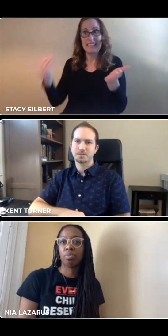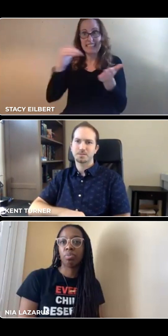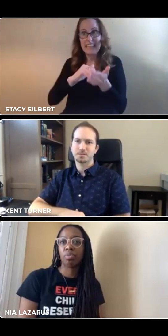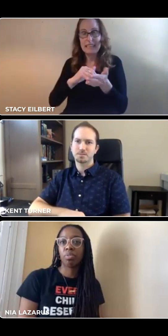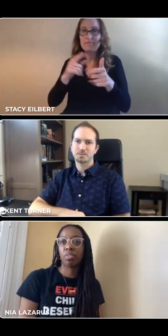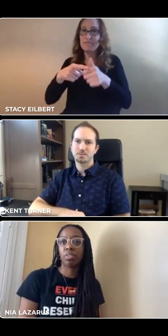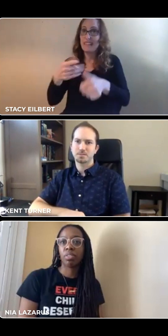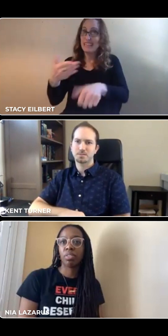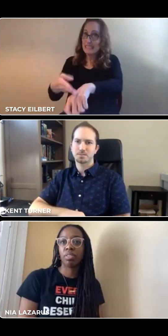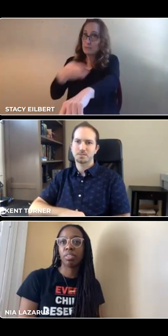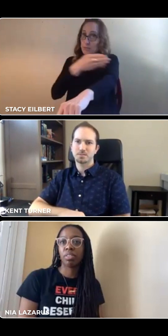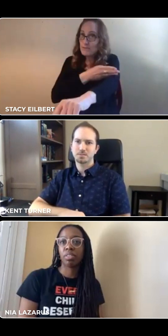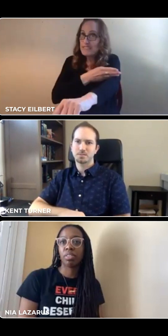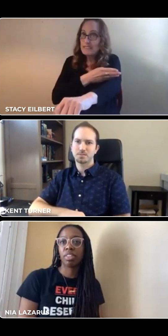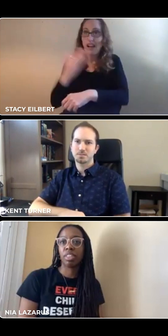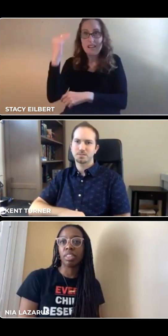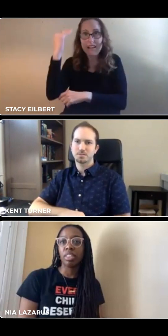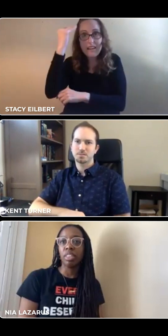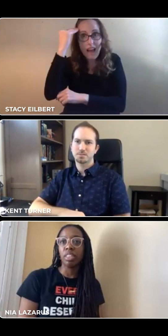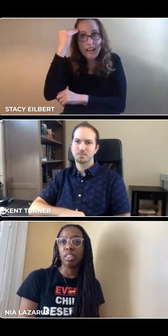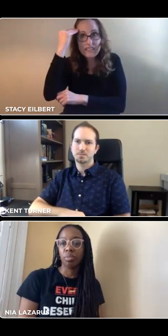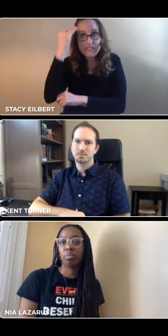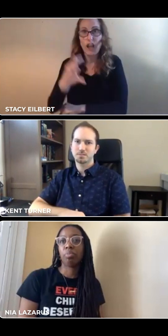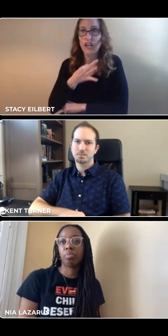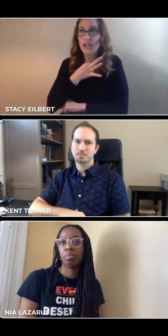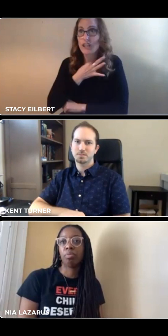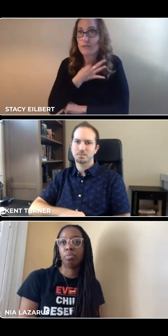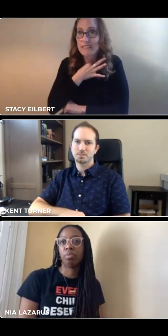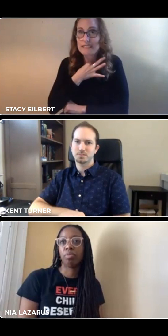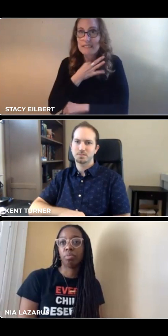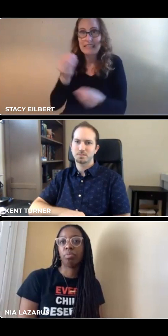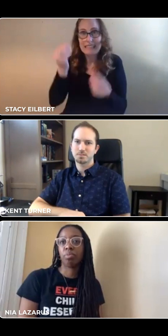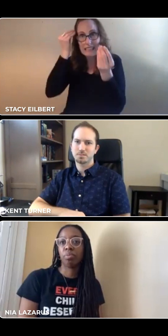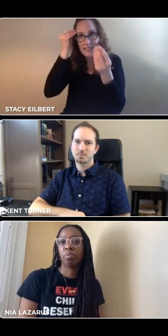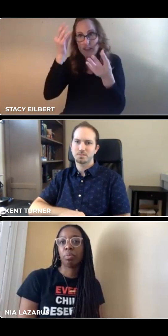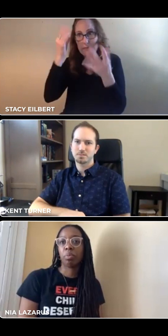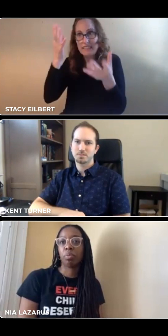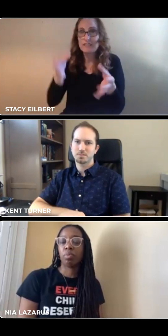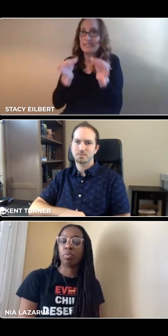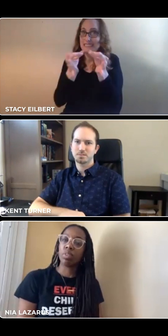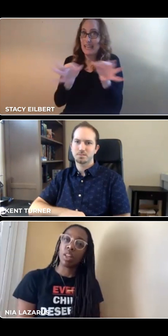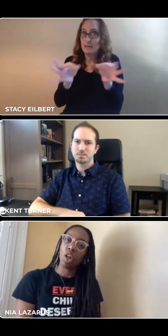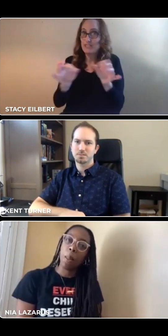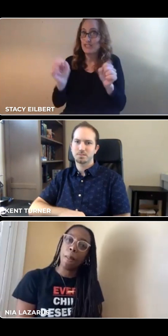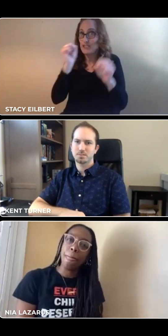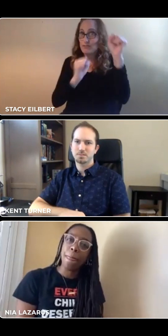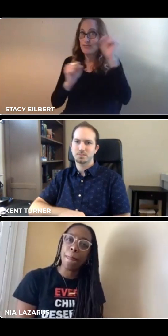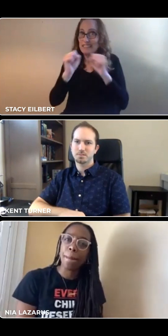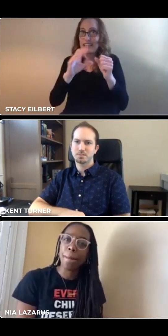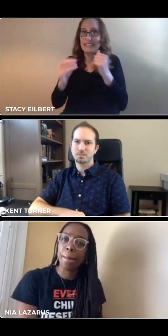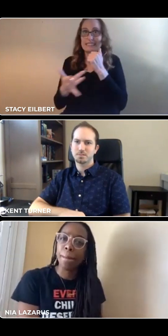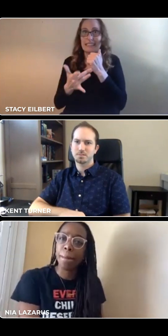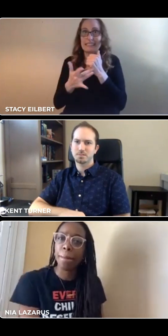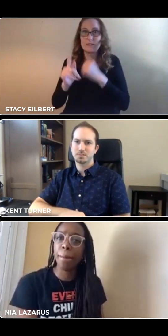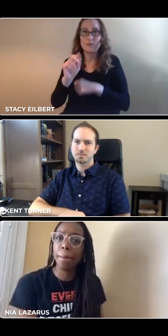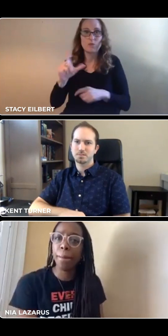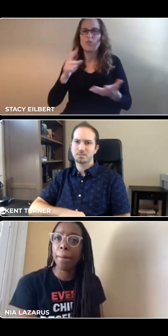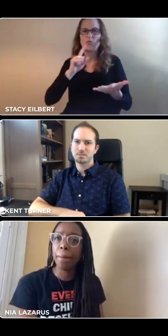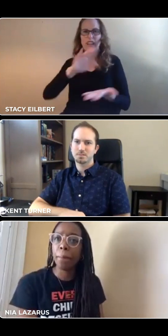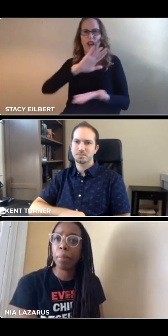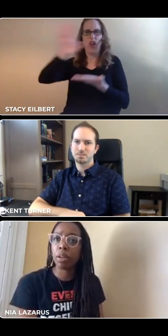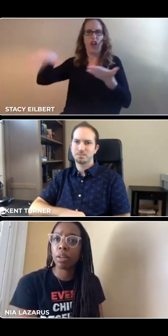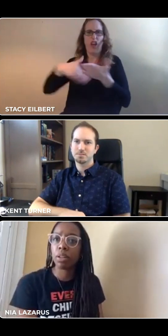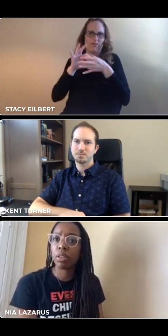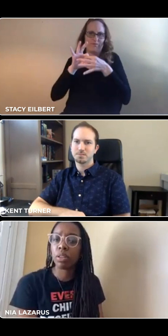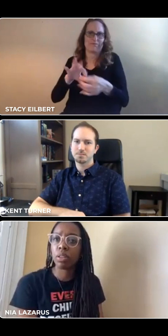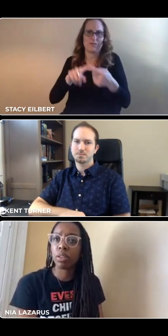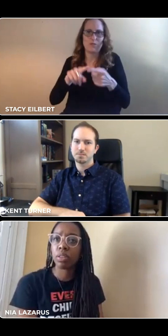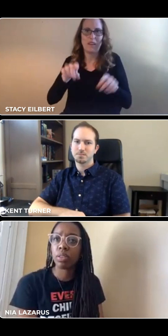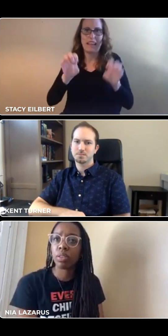basically, we're here for improvement, knowledge, curiosity, strategy, and technical tools.